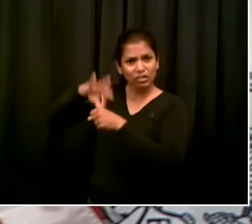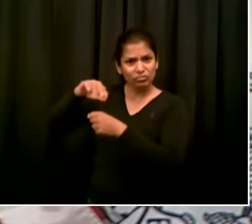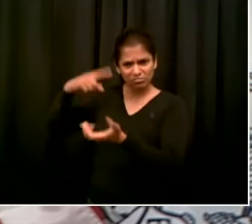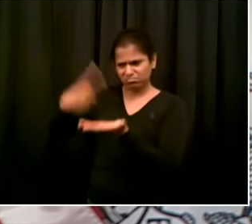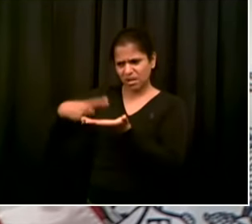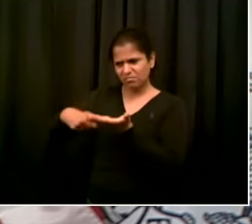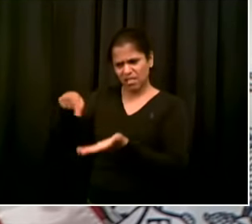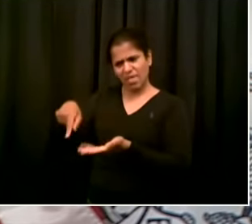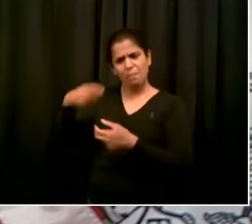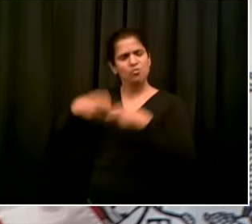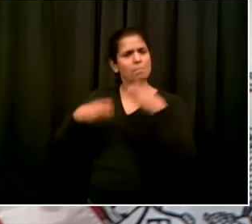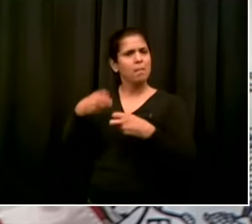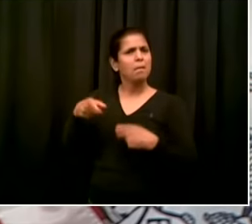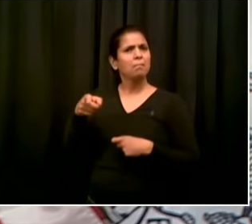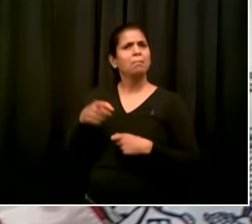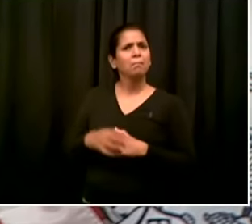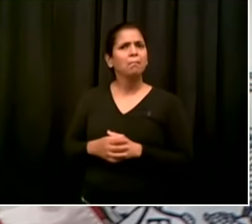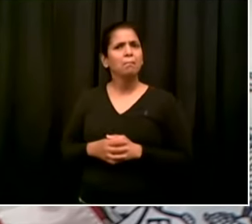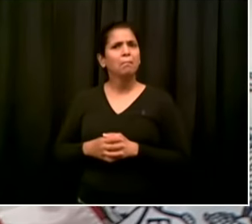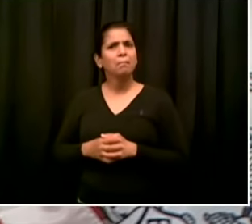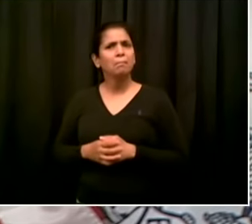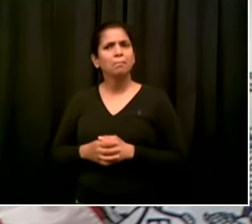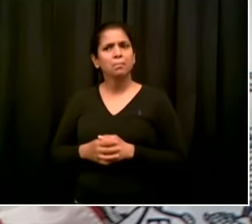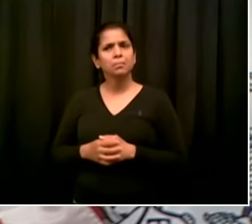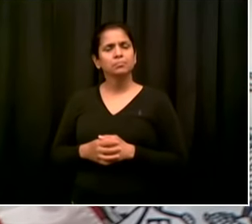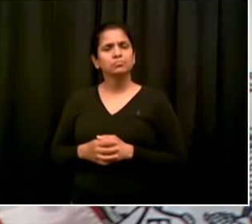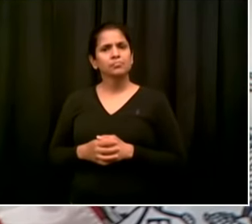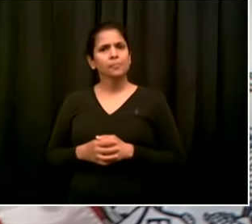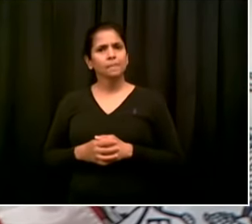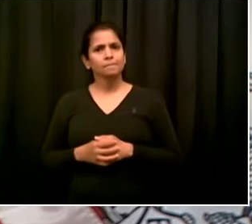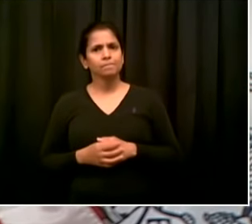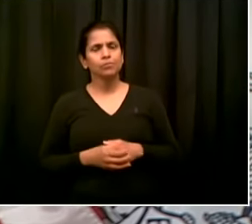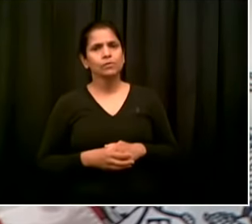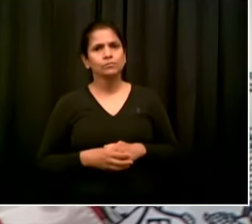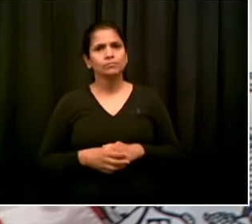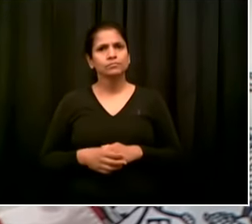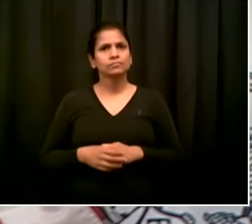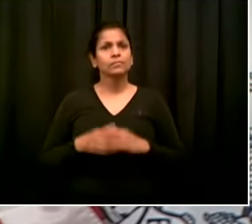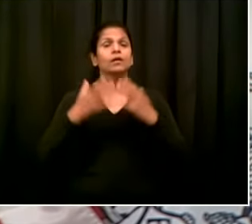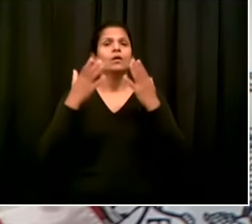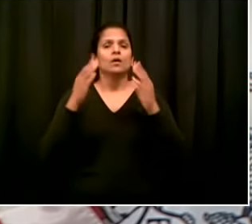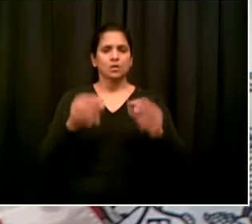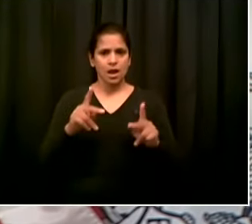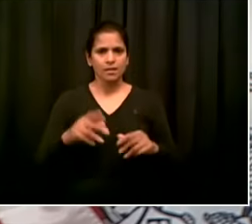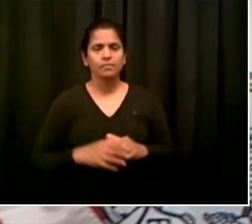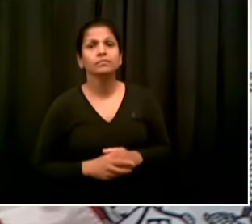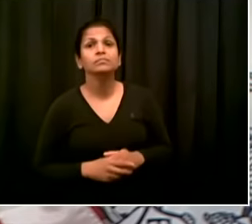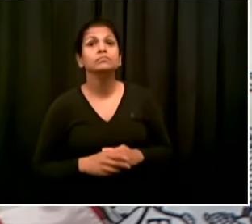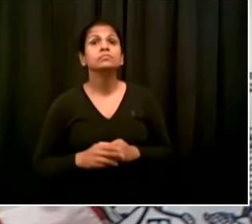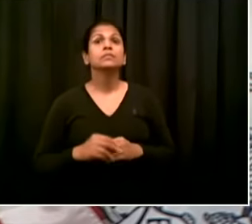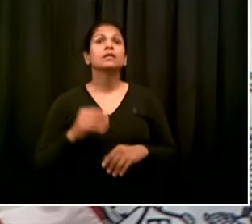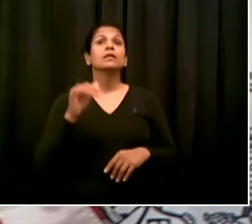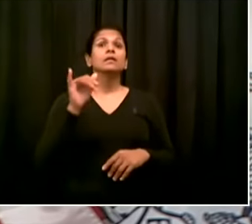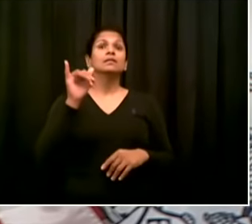IN ANY WAY IN THE PLIUBC SCHOOLS IN THOSE ZIP CODES.